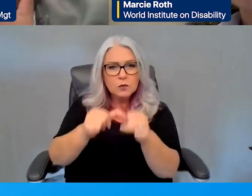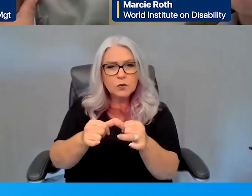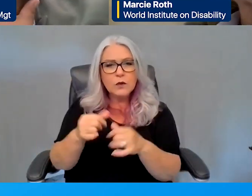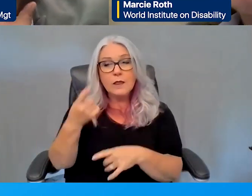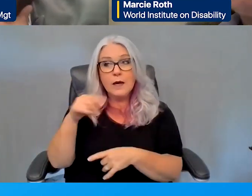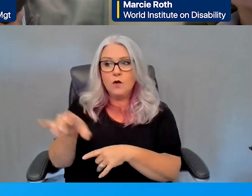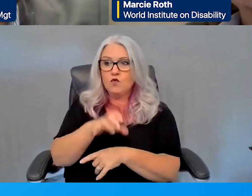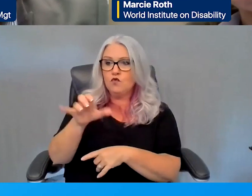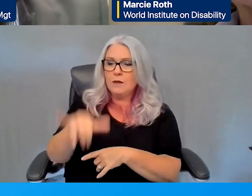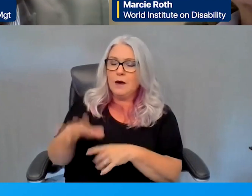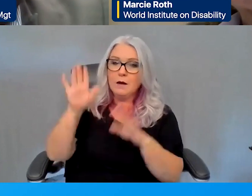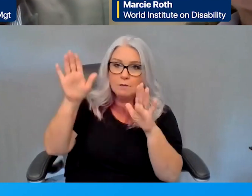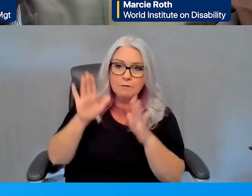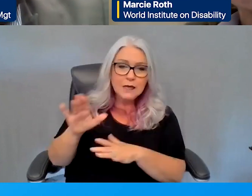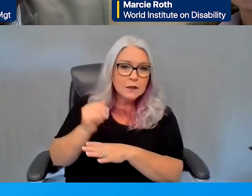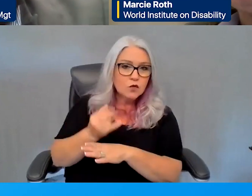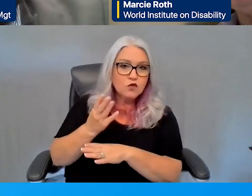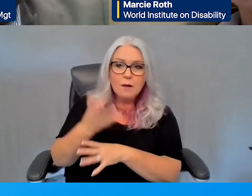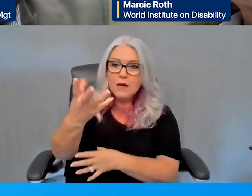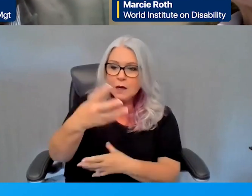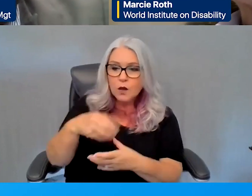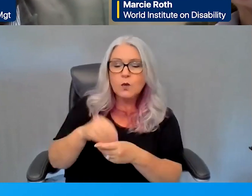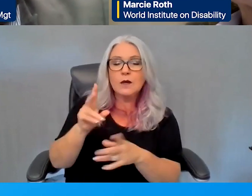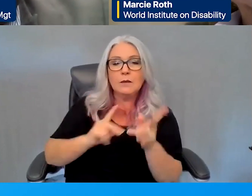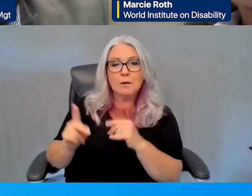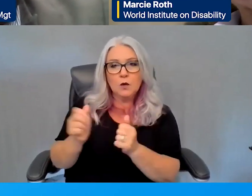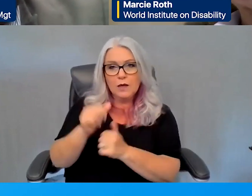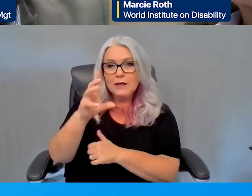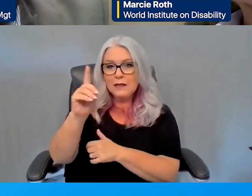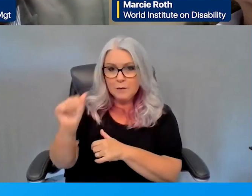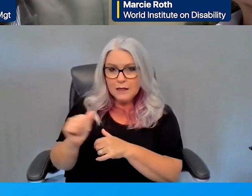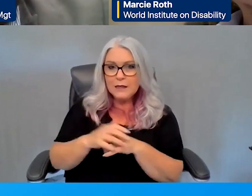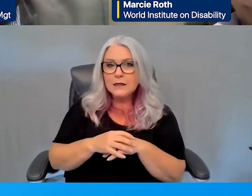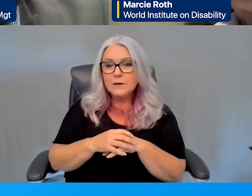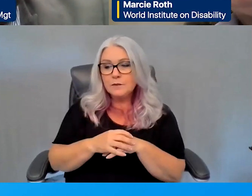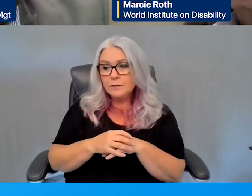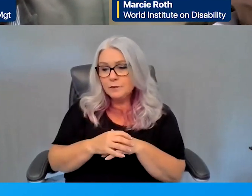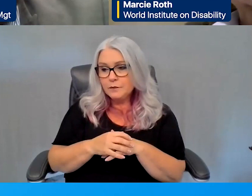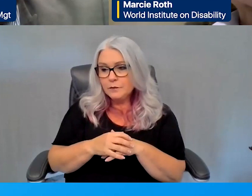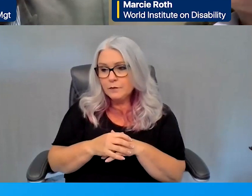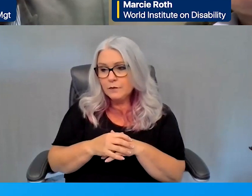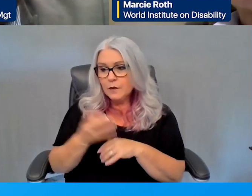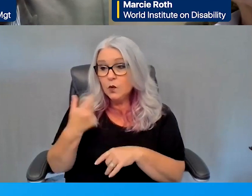are doing abysmal job of including people with disabilities. So you know we